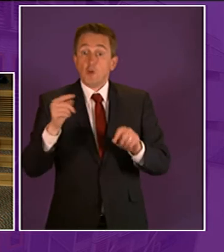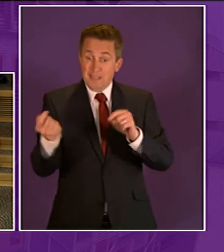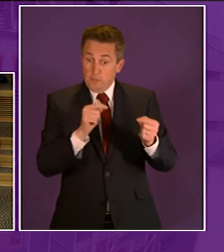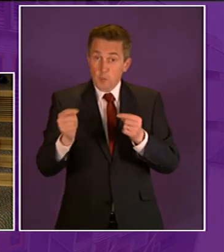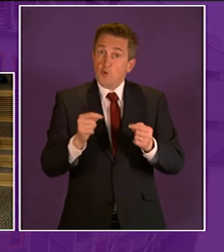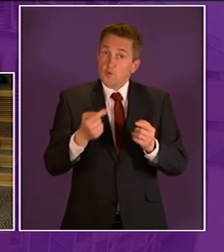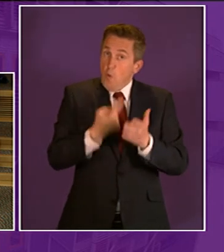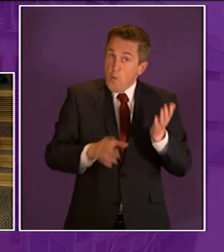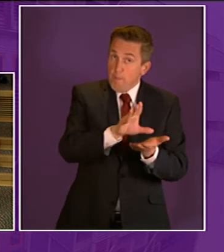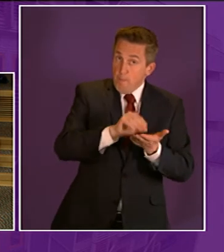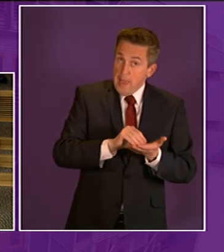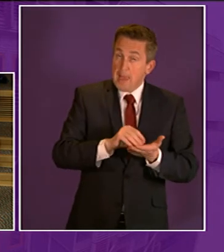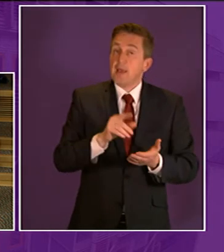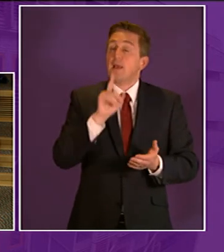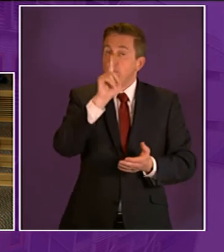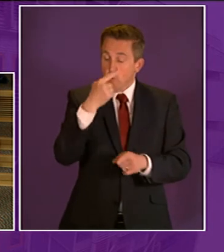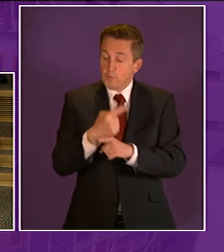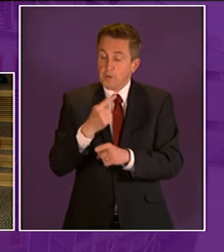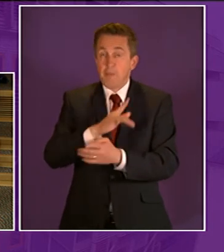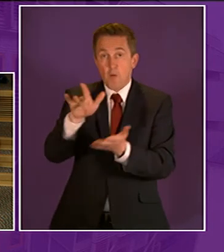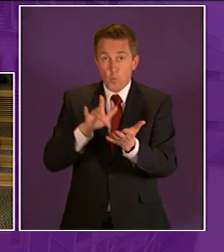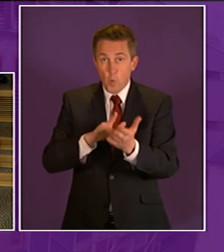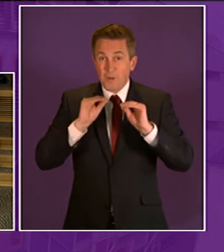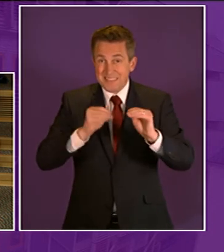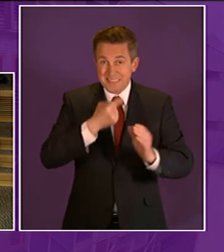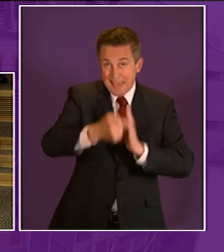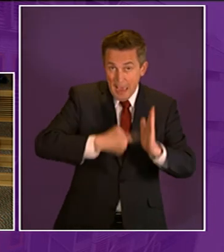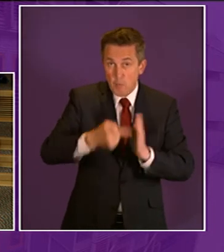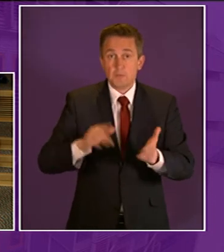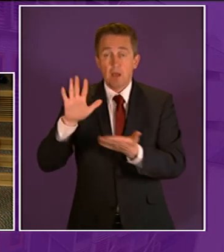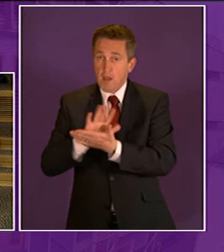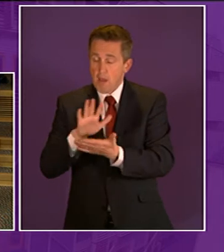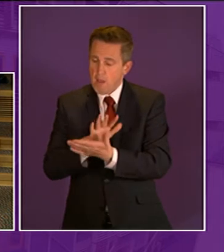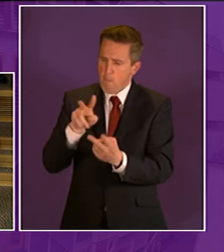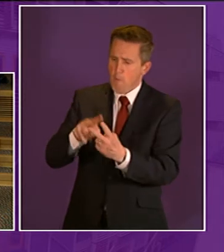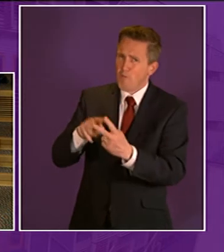The issues of core teaching hours and annual leave are among the most difficult to resolve.